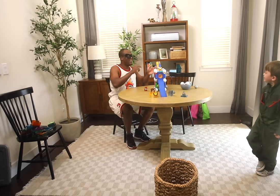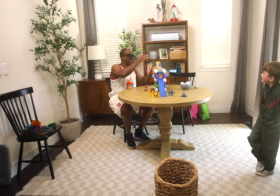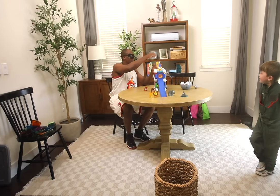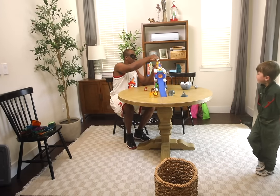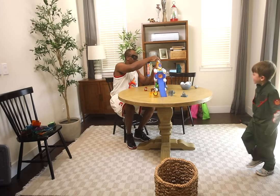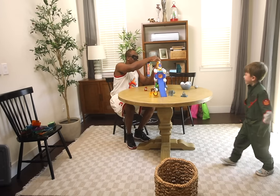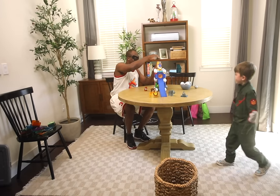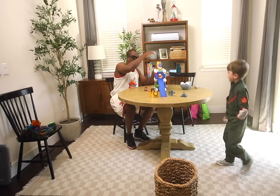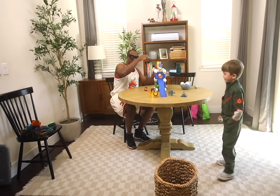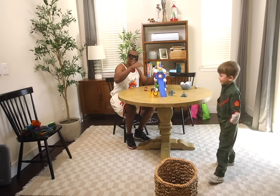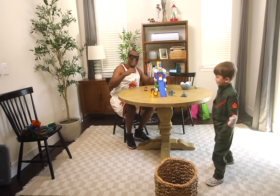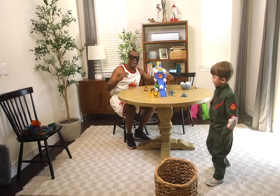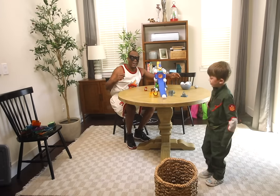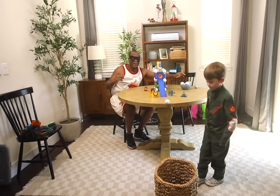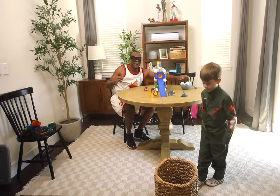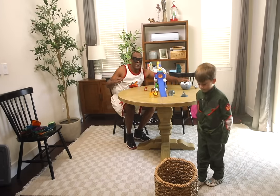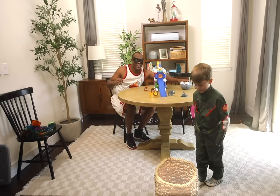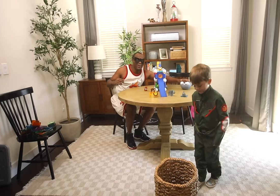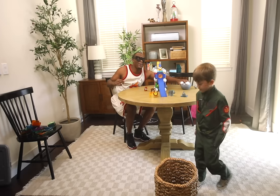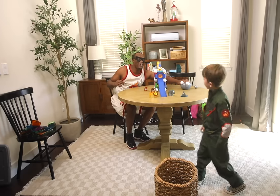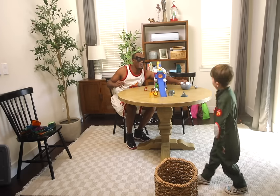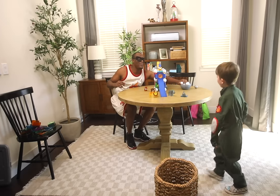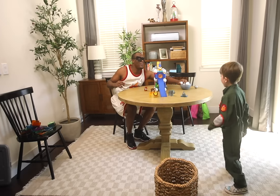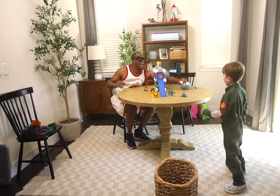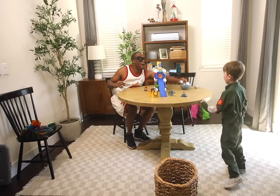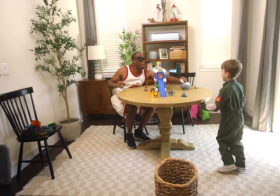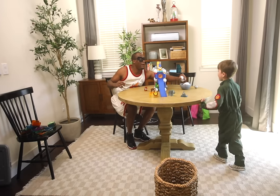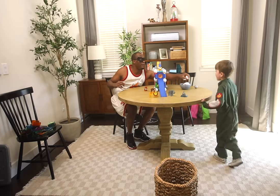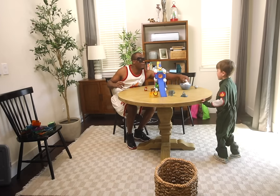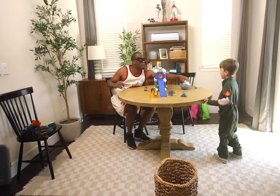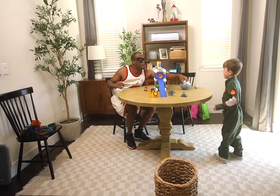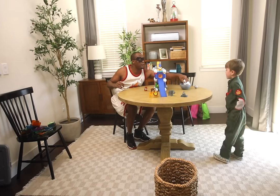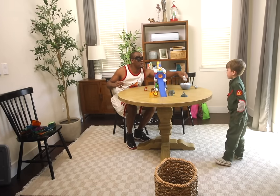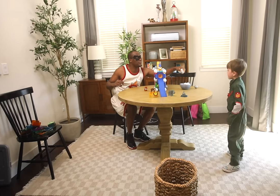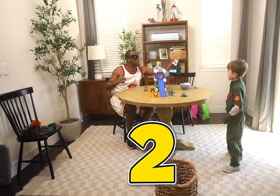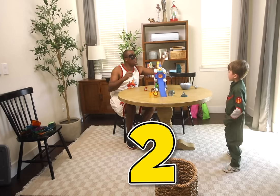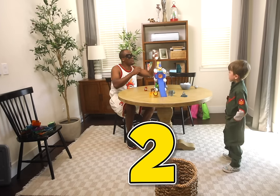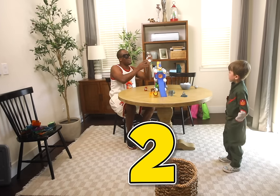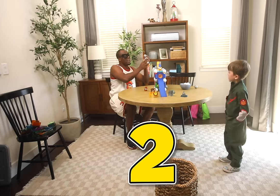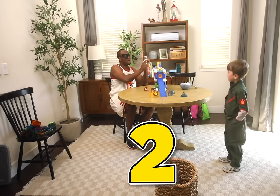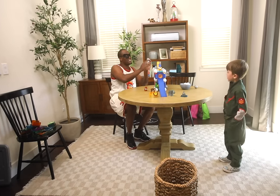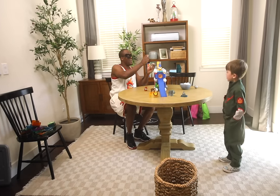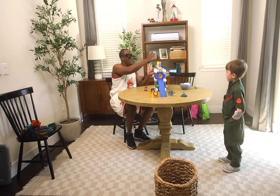Yes. And another one. Oh, how about if we do two at a time?